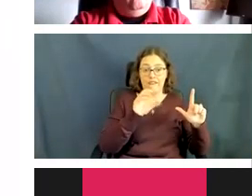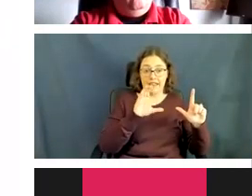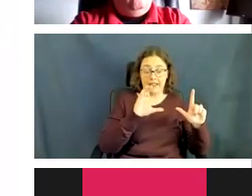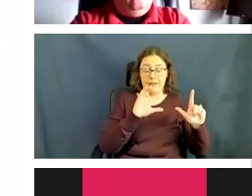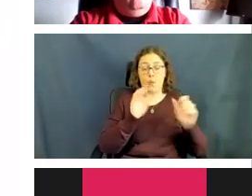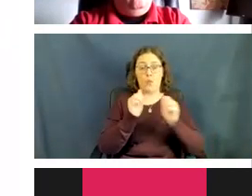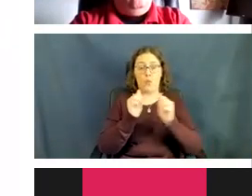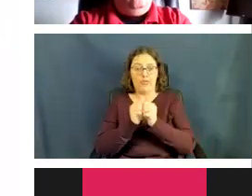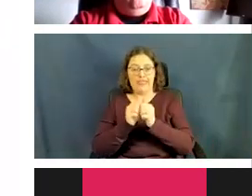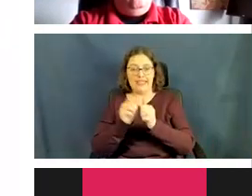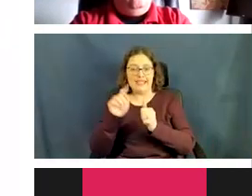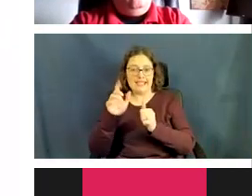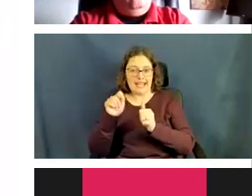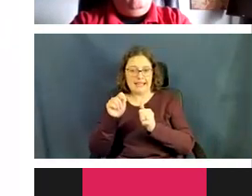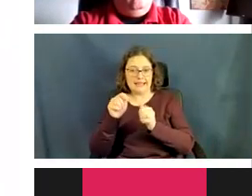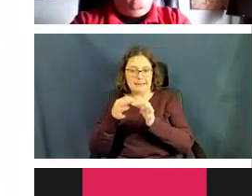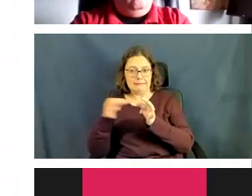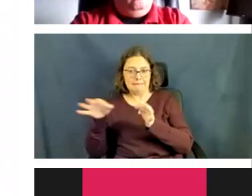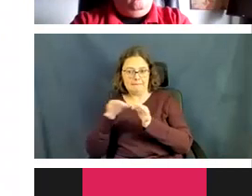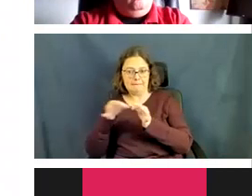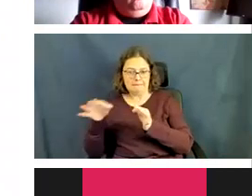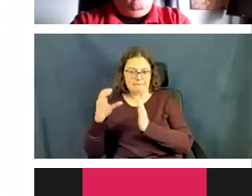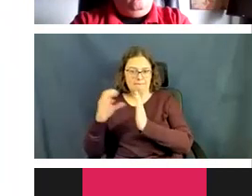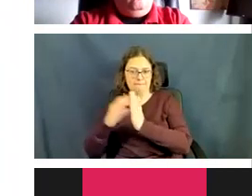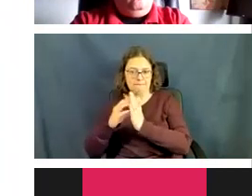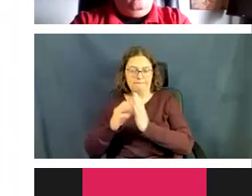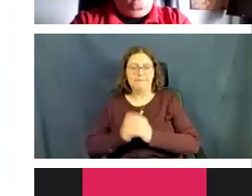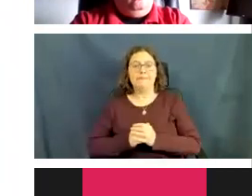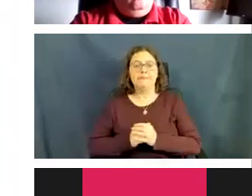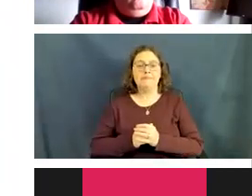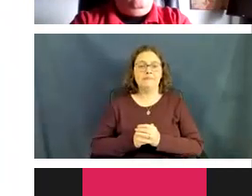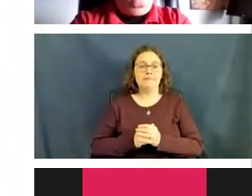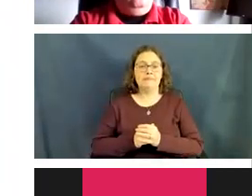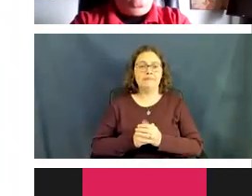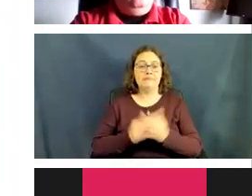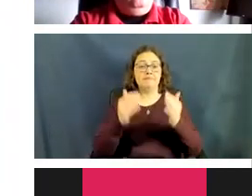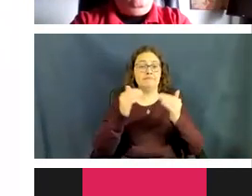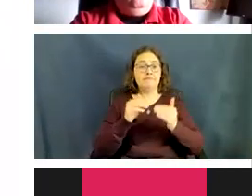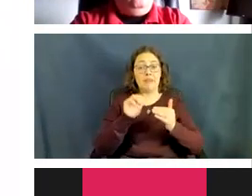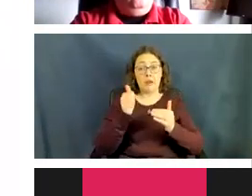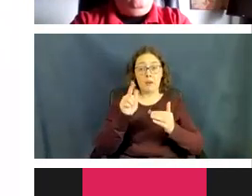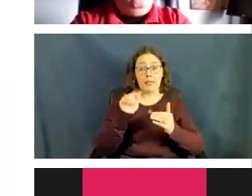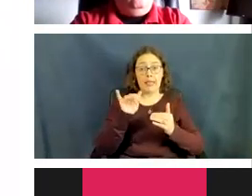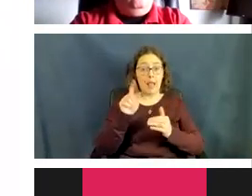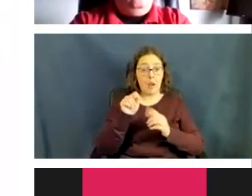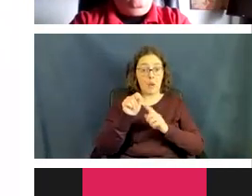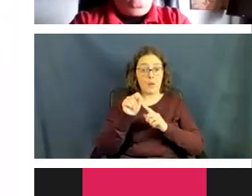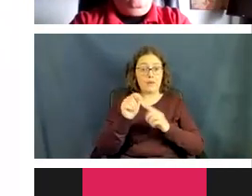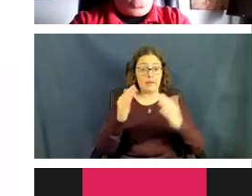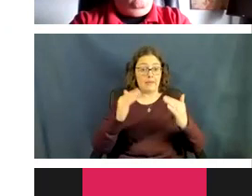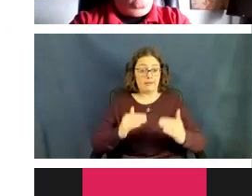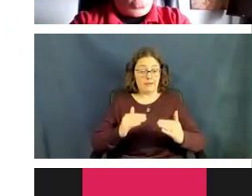Your draft, you can choose whether it's restricted, whatever pops up for you.